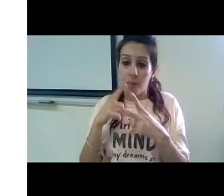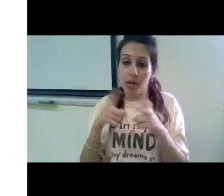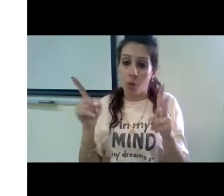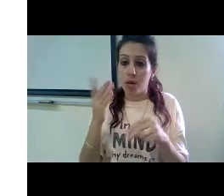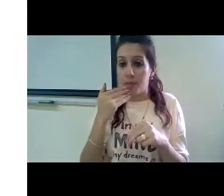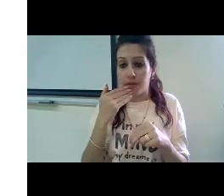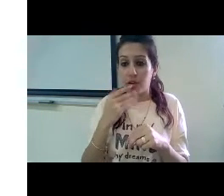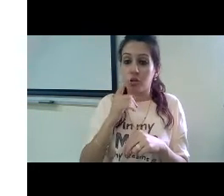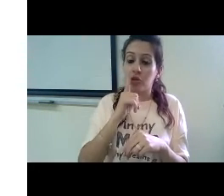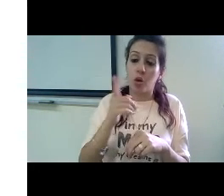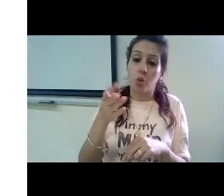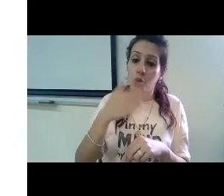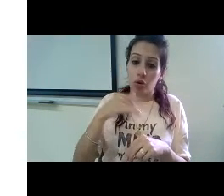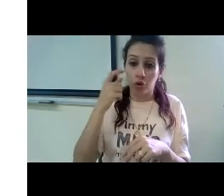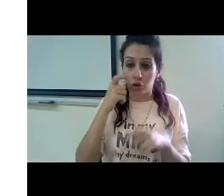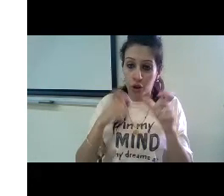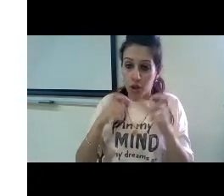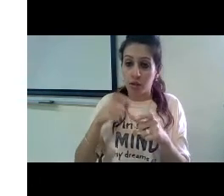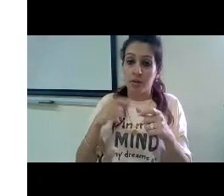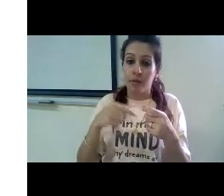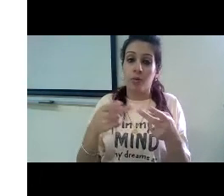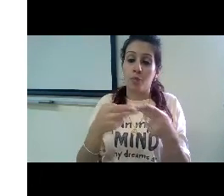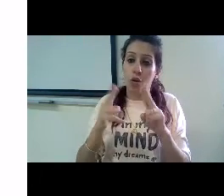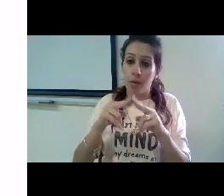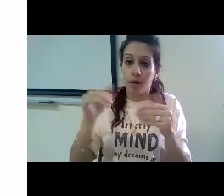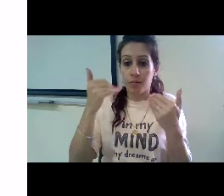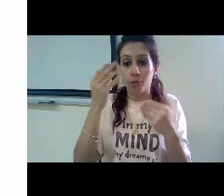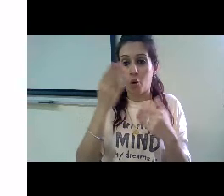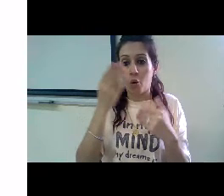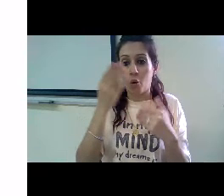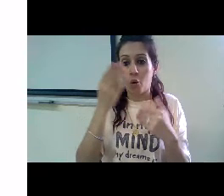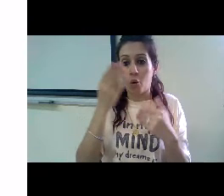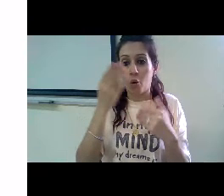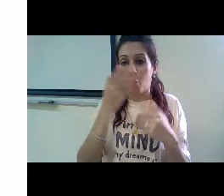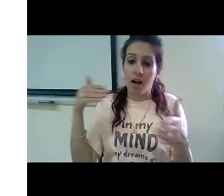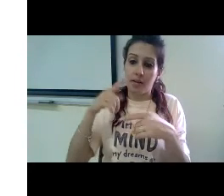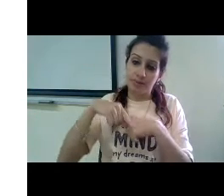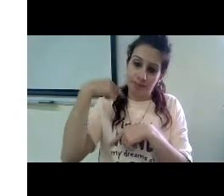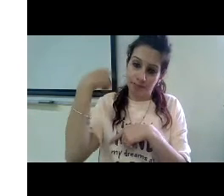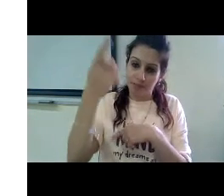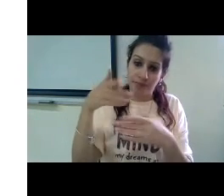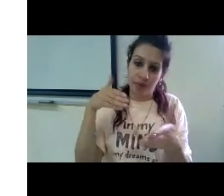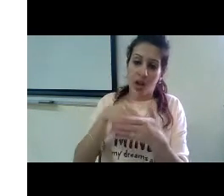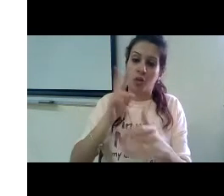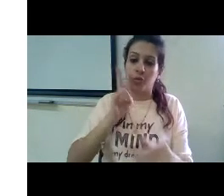And I look forward for our last webinar next week.